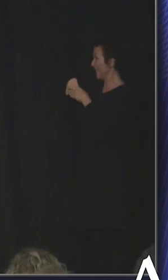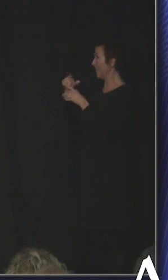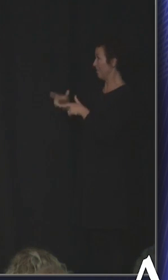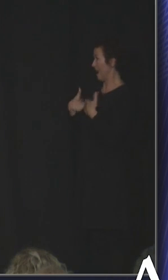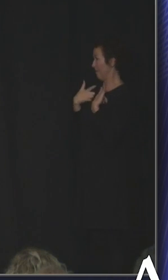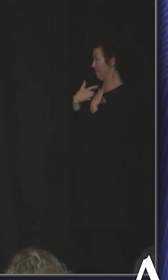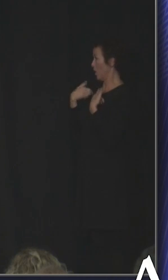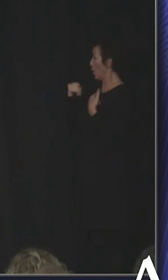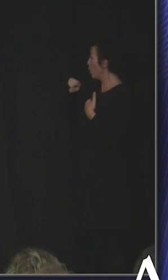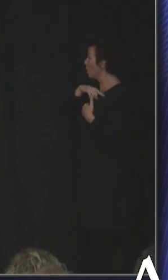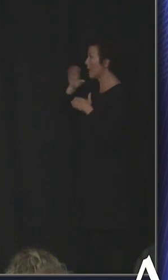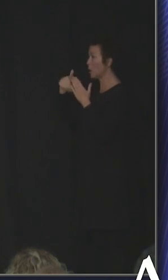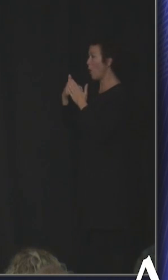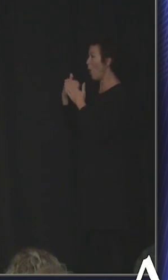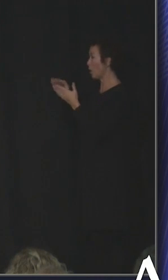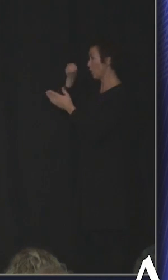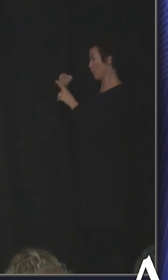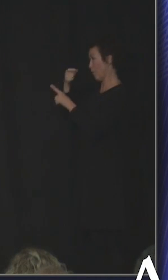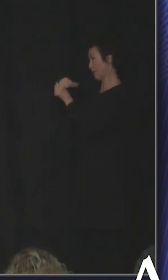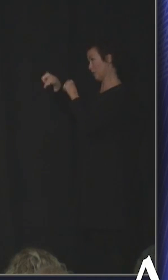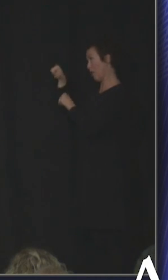we can all learn from each other.